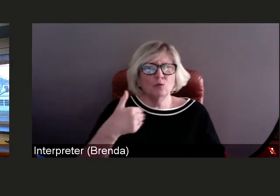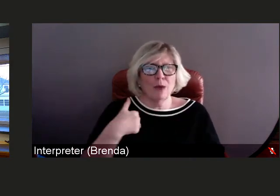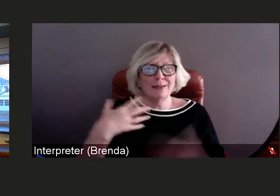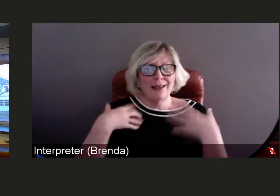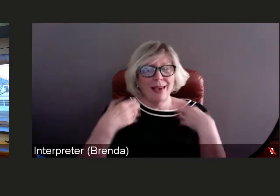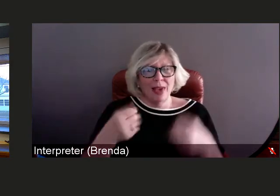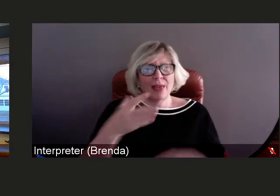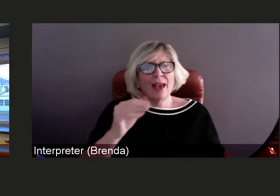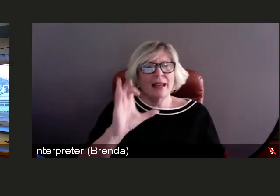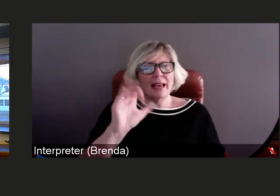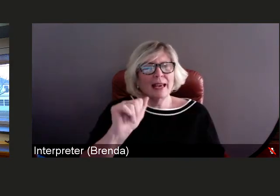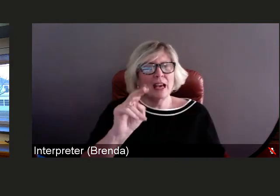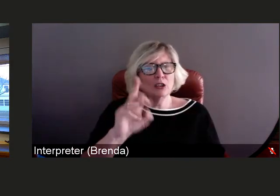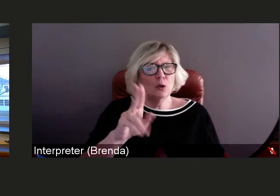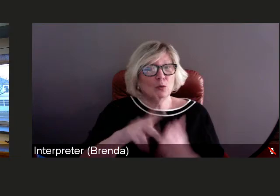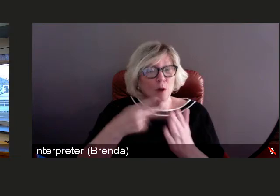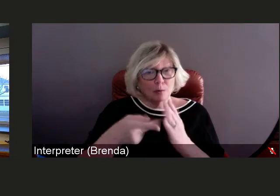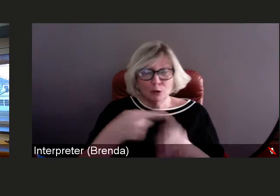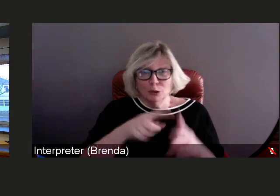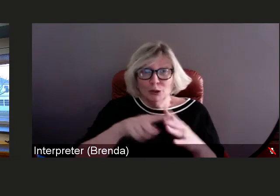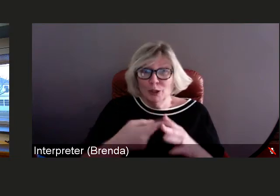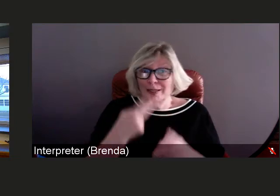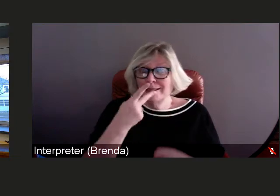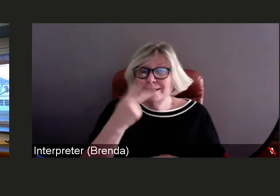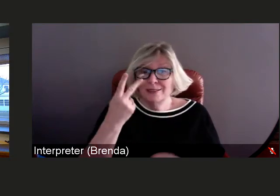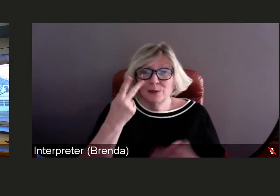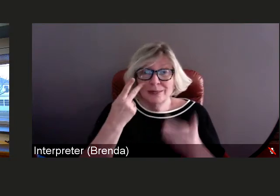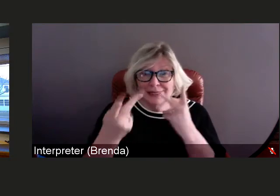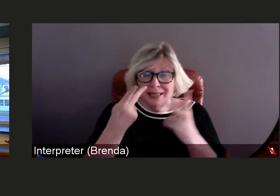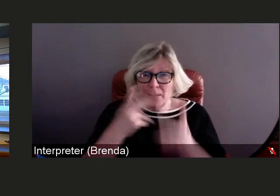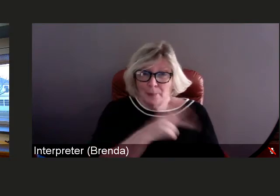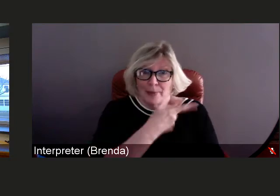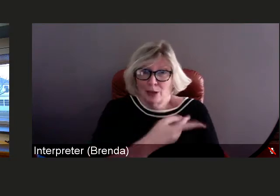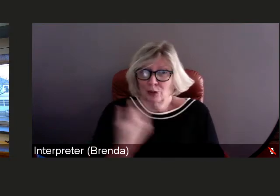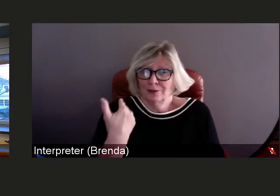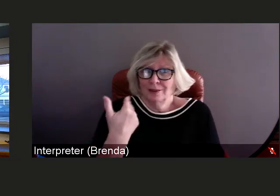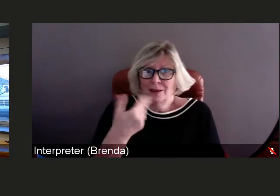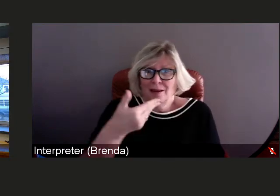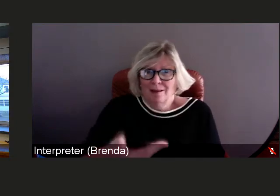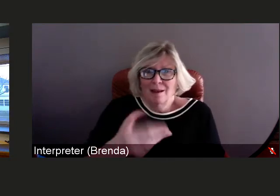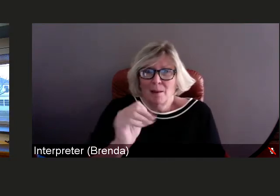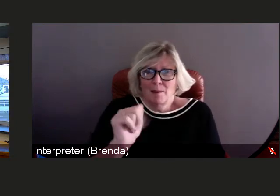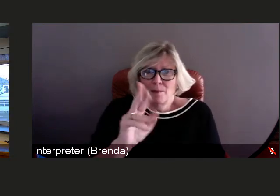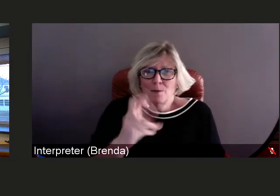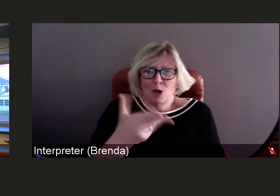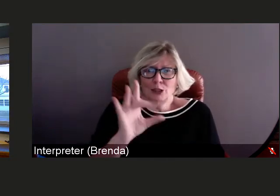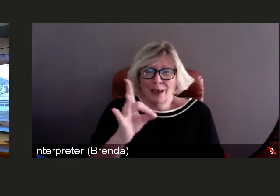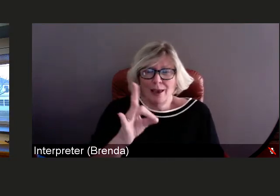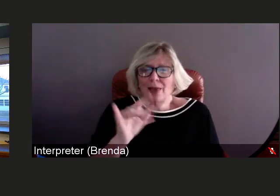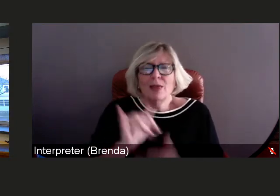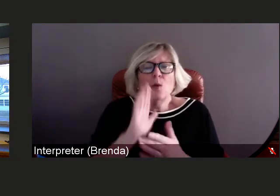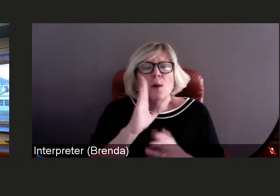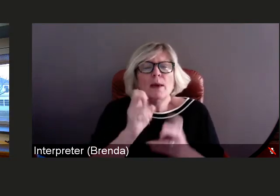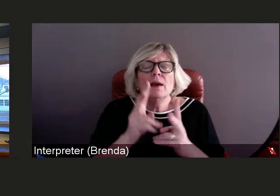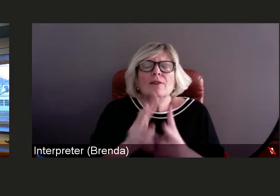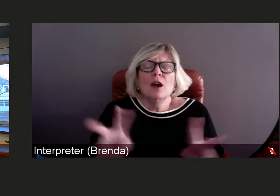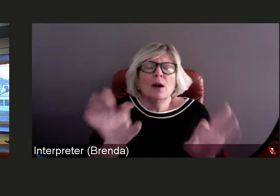and she starts seeing patients actually March 8th. This is going to be so important as we identified that there are so many people,